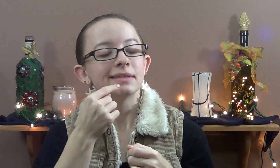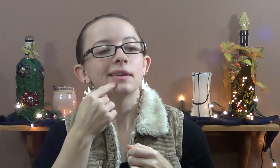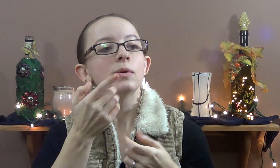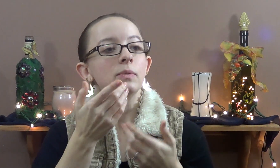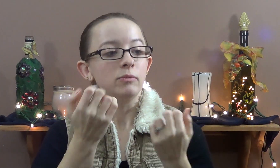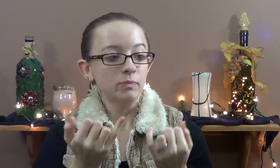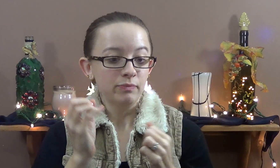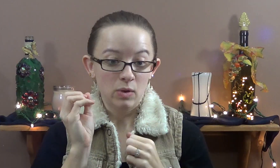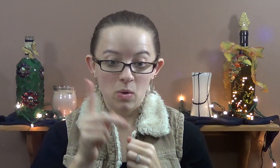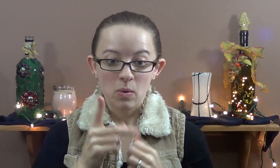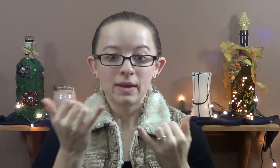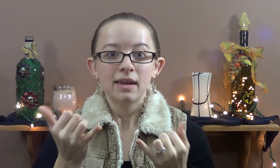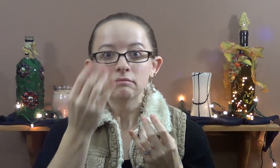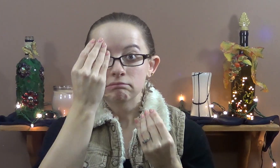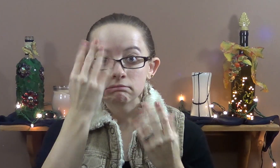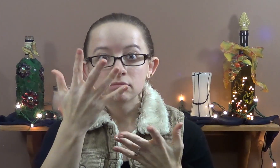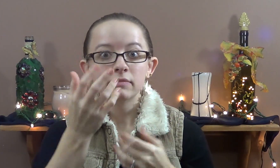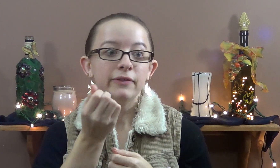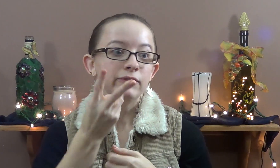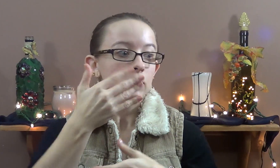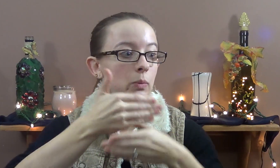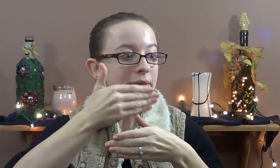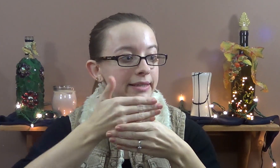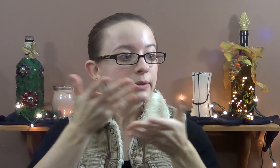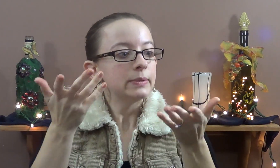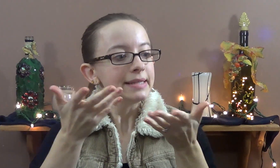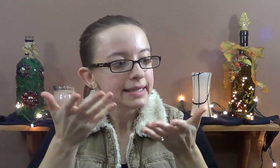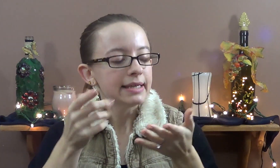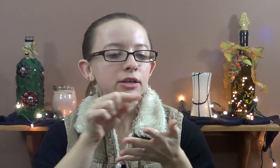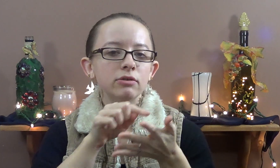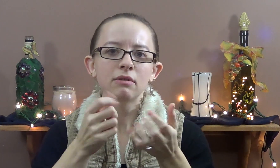Maybe things about the room, like ok there are a few